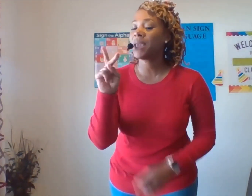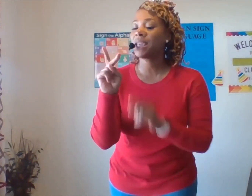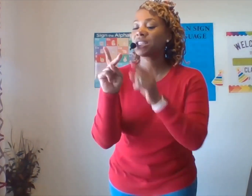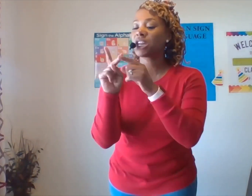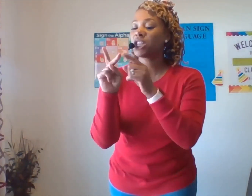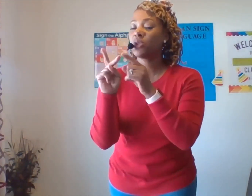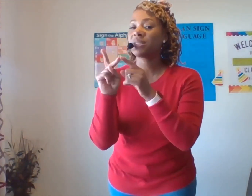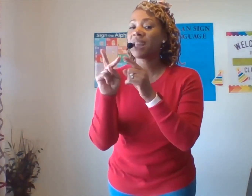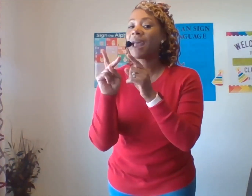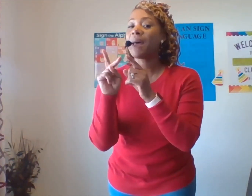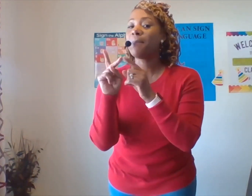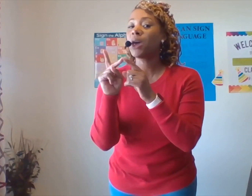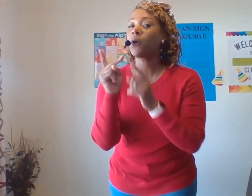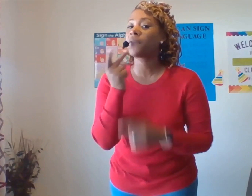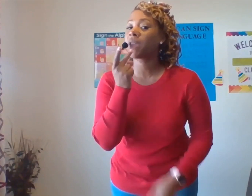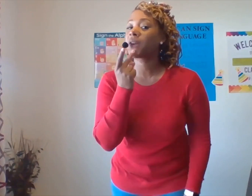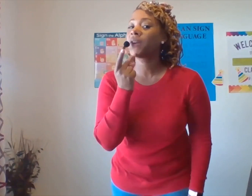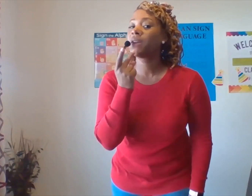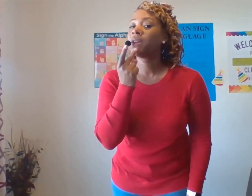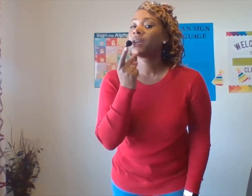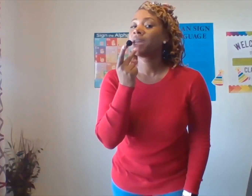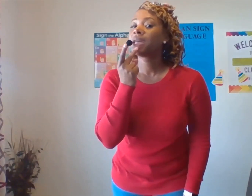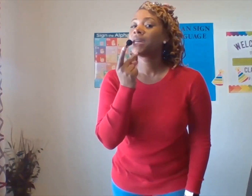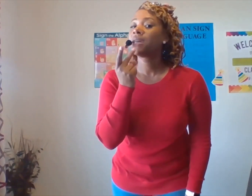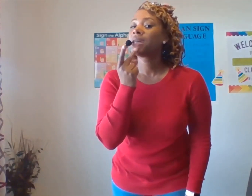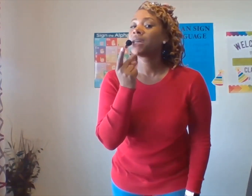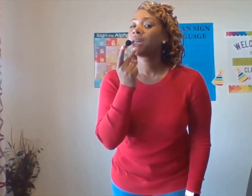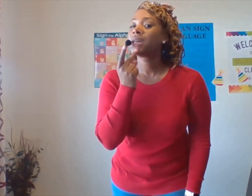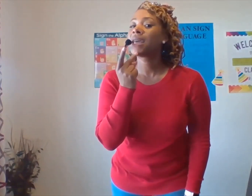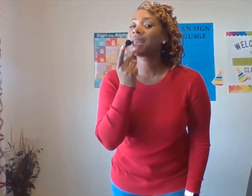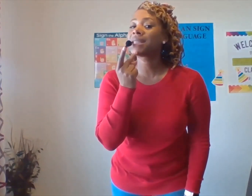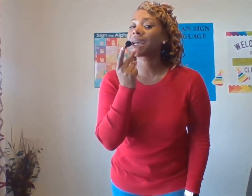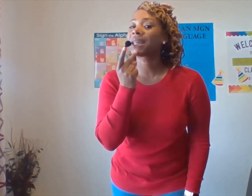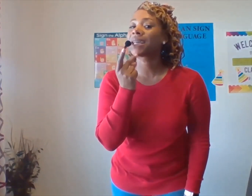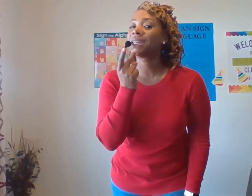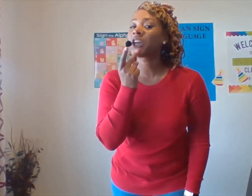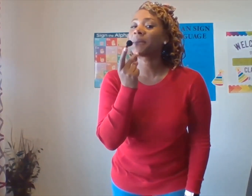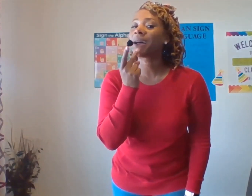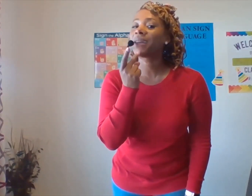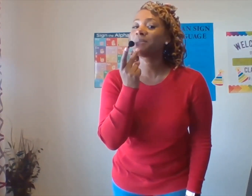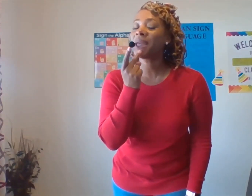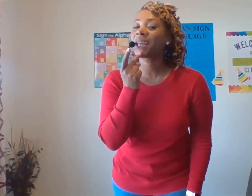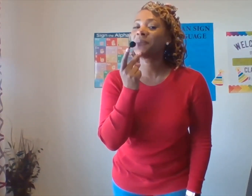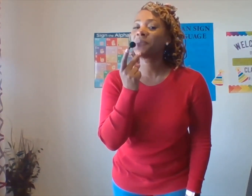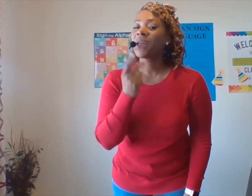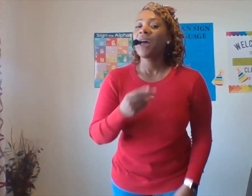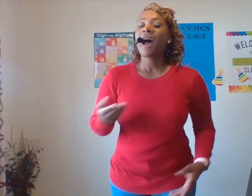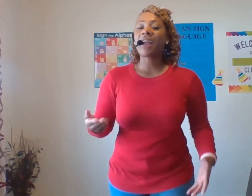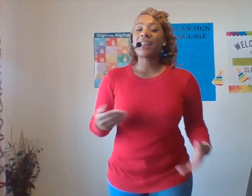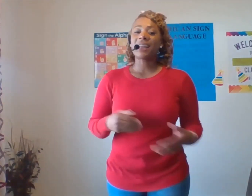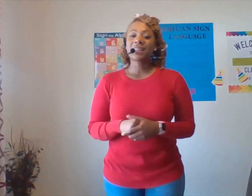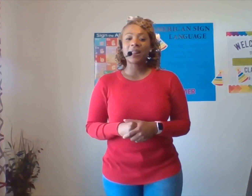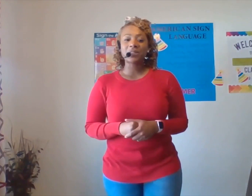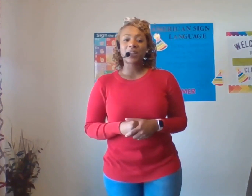pink is going to use that metal finger exactly good job guys pink colors are